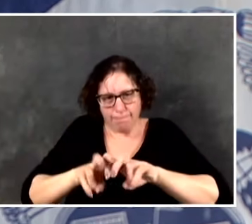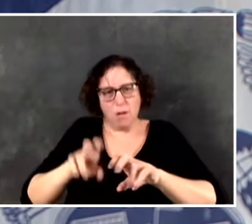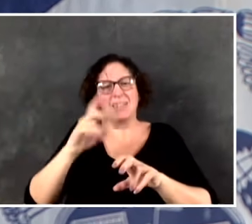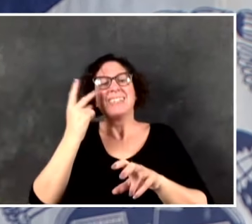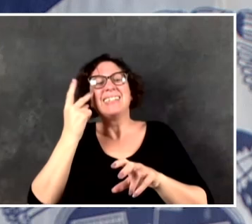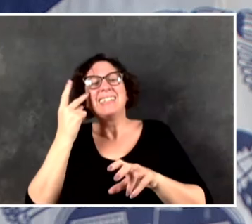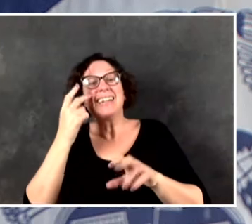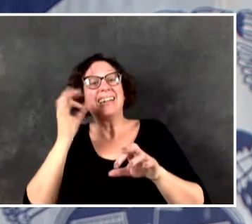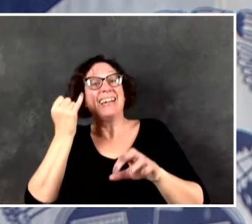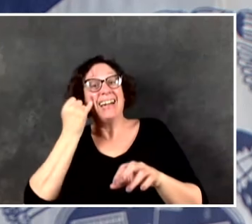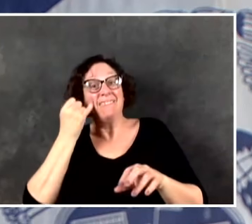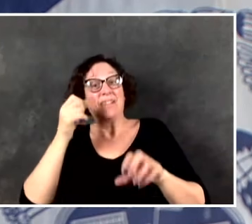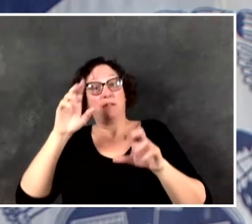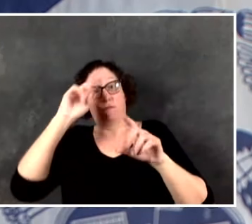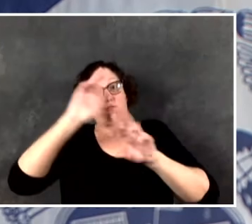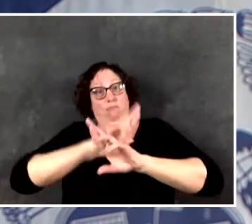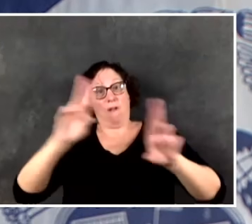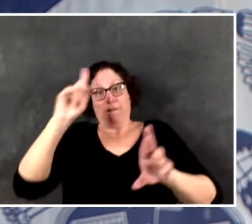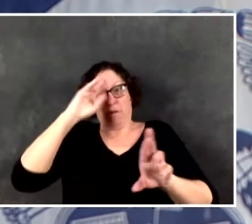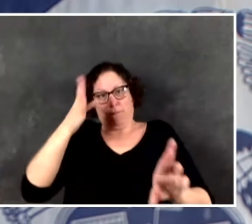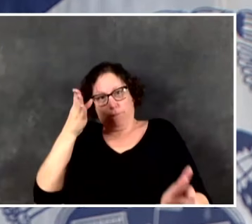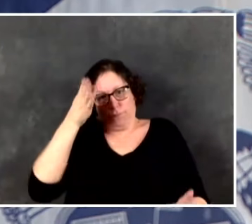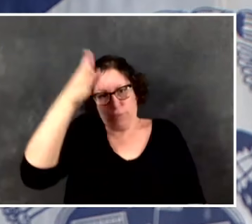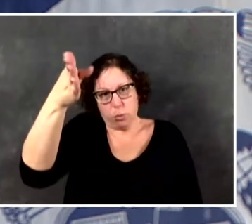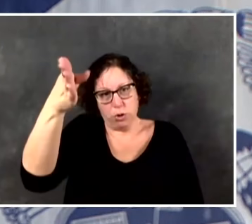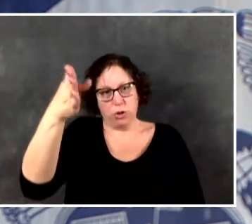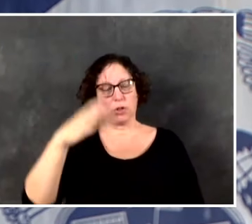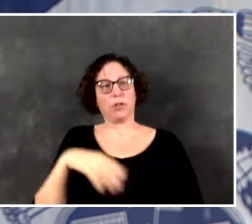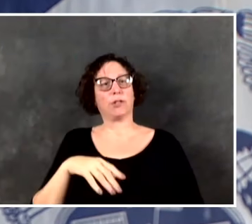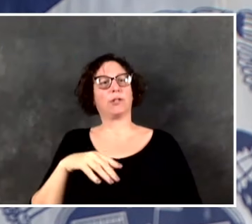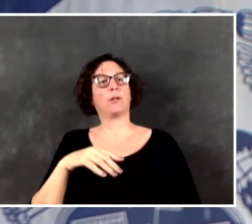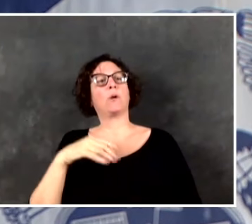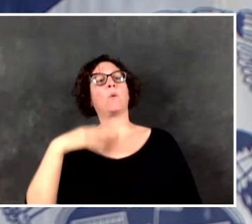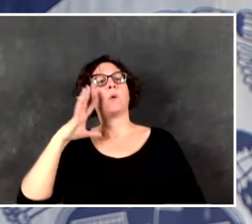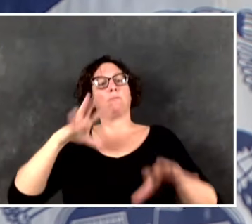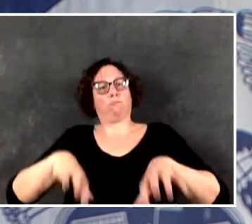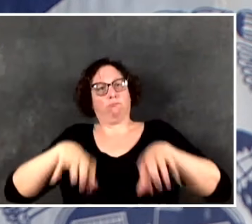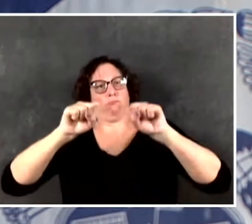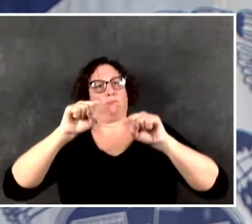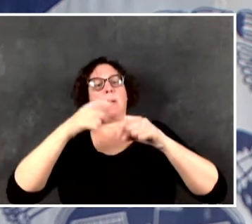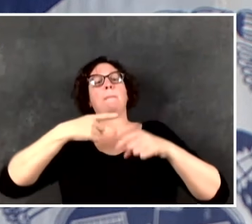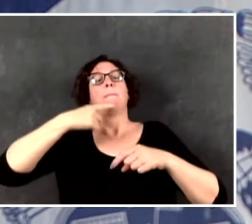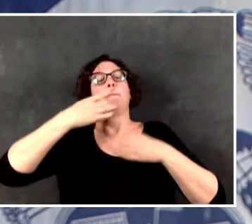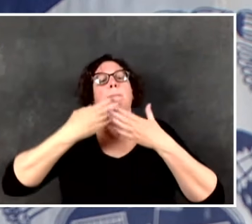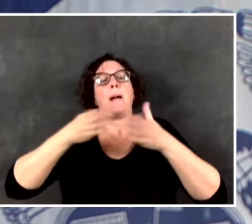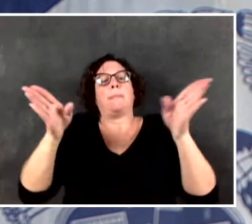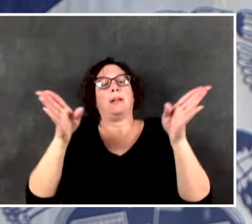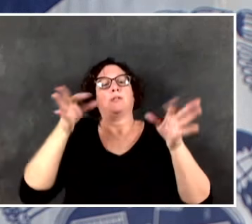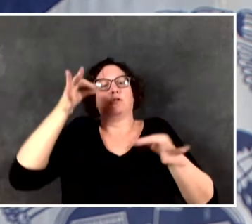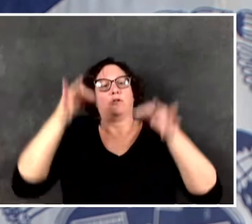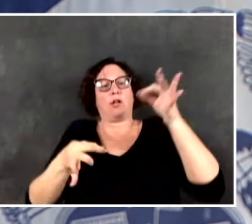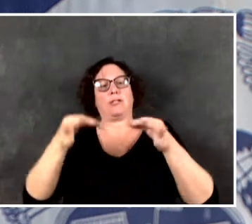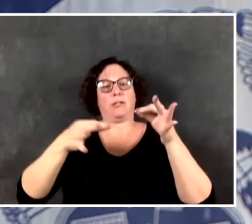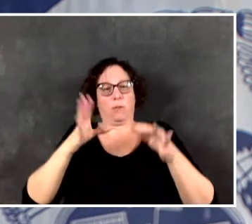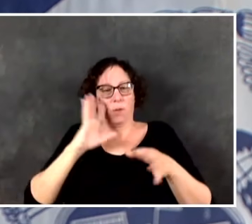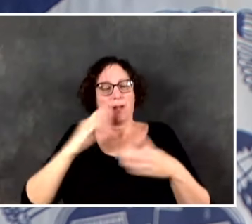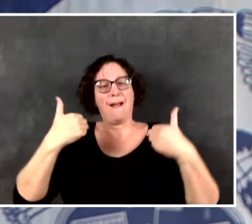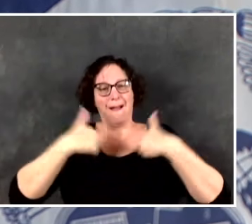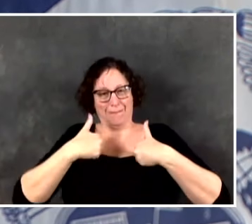AGAIN. THAT'S A DELIBERATIVE PROSCES. BRING TOGETHER A WIDE RANGEOF EFFECTIVE PUBLIC HEARINGS. THAT'S WHAT A CHARTER REVISION